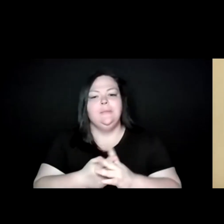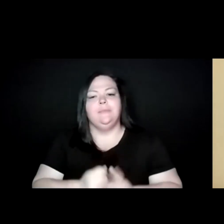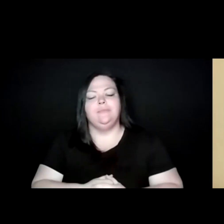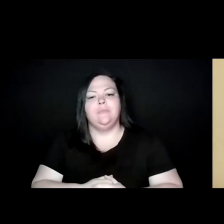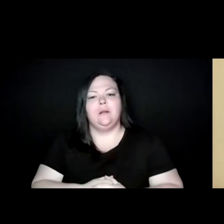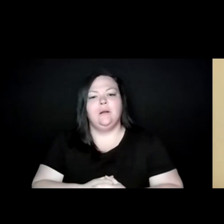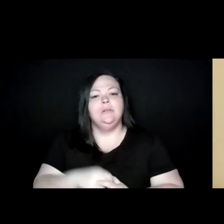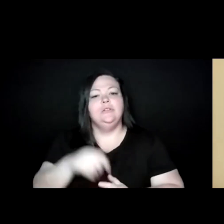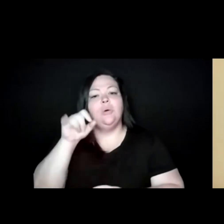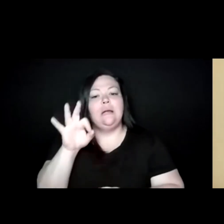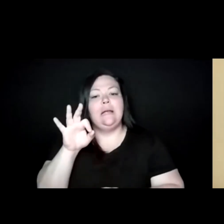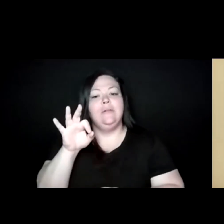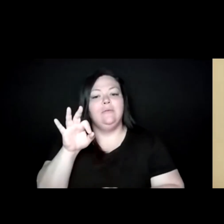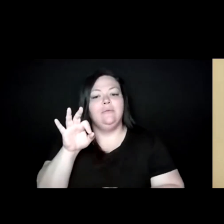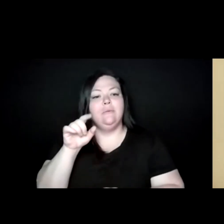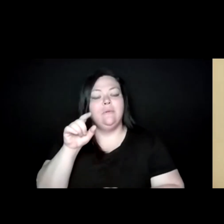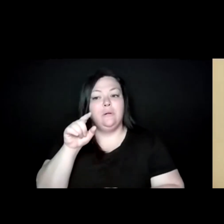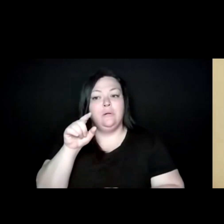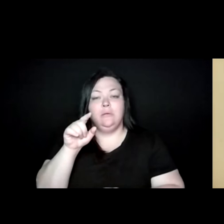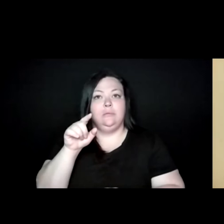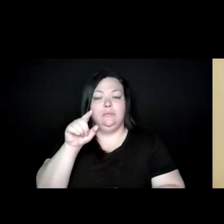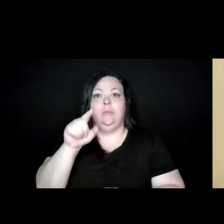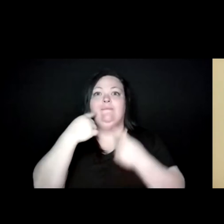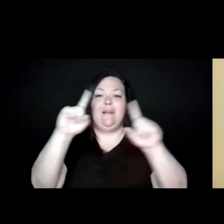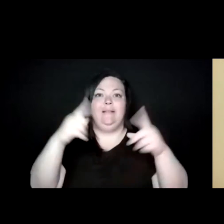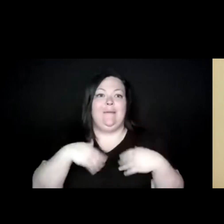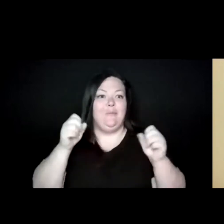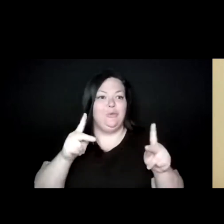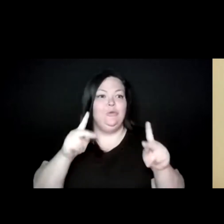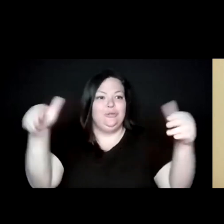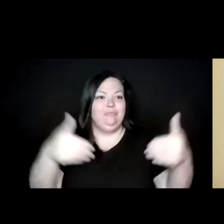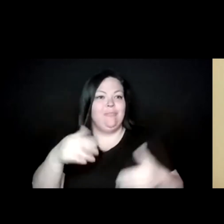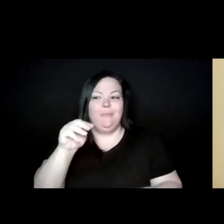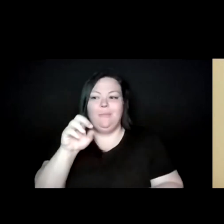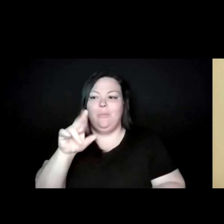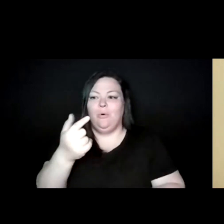really excited to finally have an opportunity to host Morgan here tonight, um, she led a